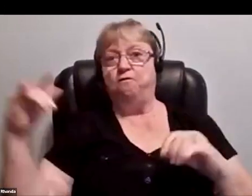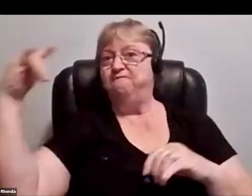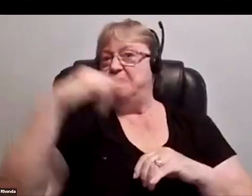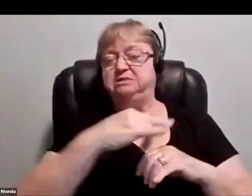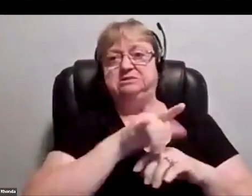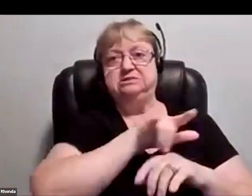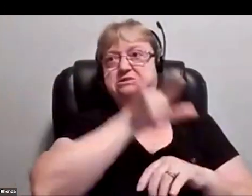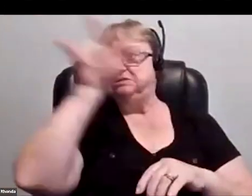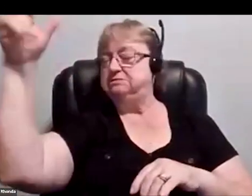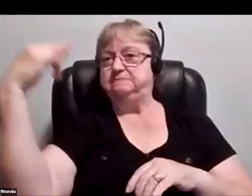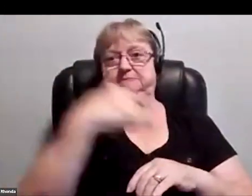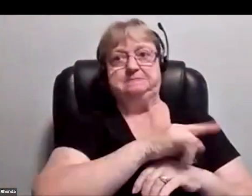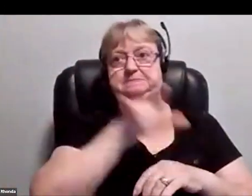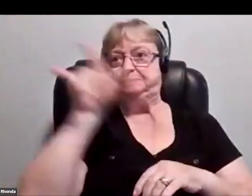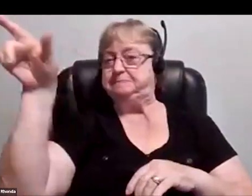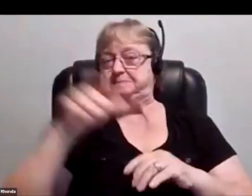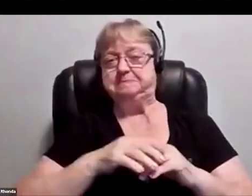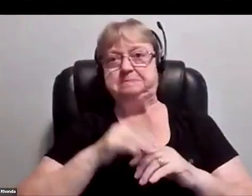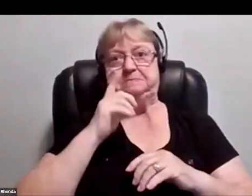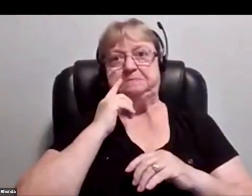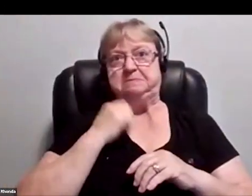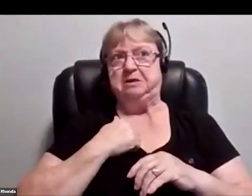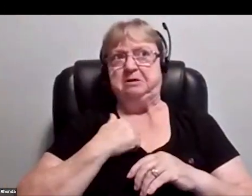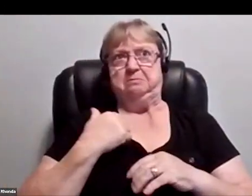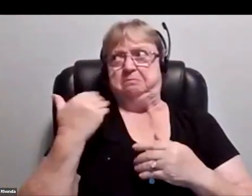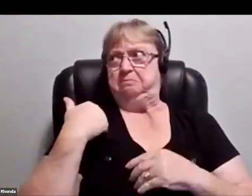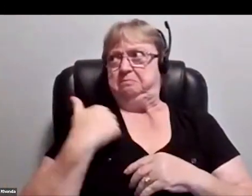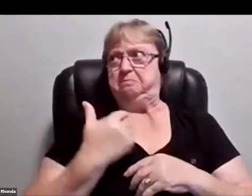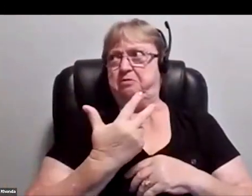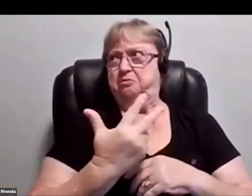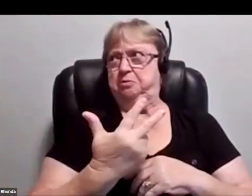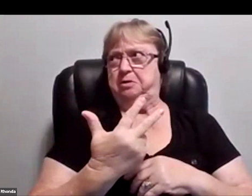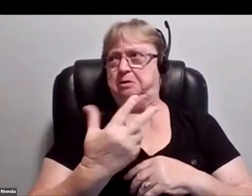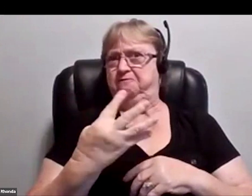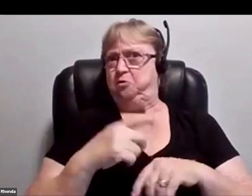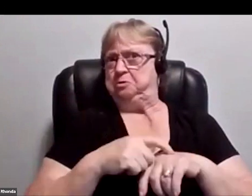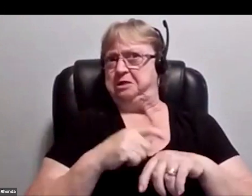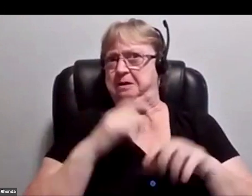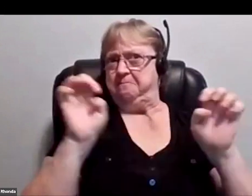I think, in the past, there's only been three or four emergency medical evacuations in the history of this station.